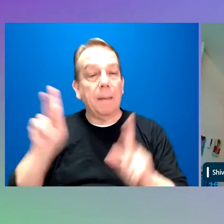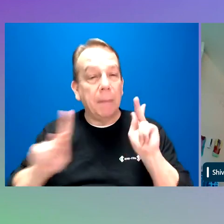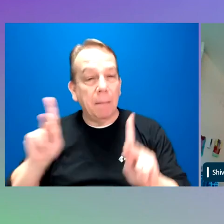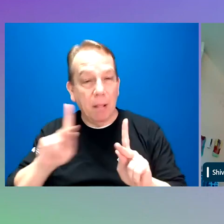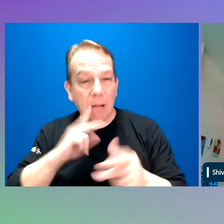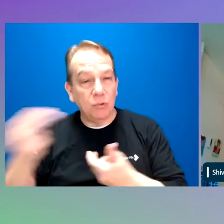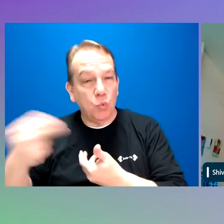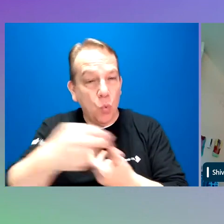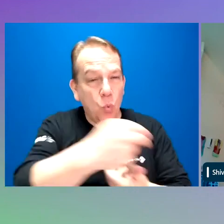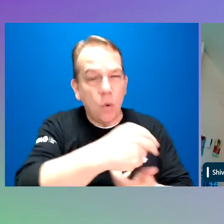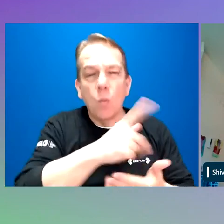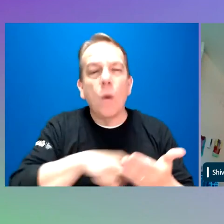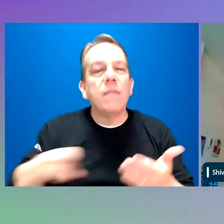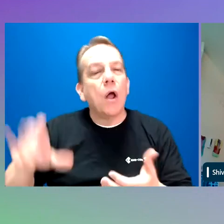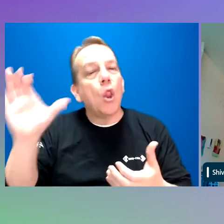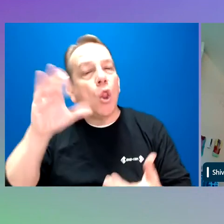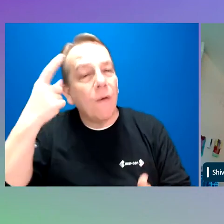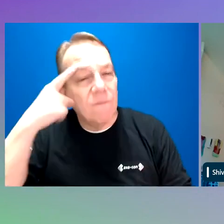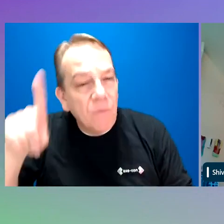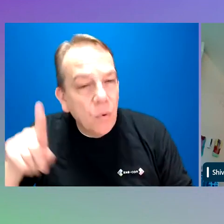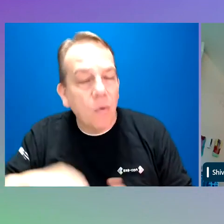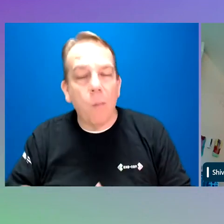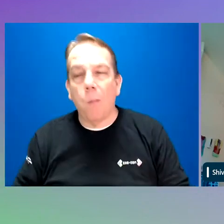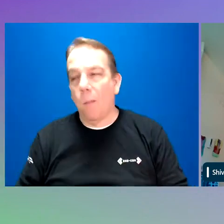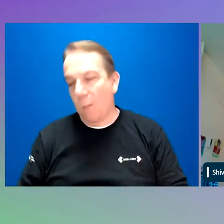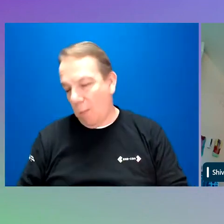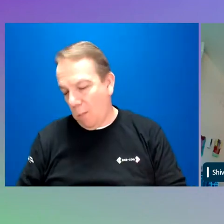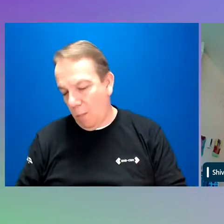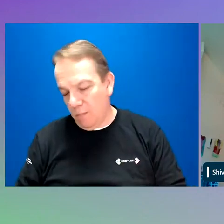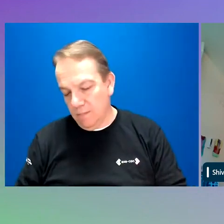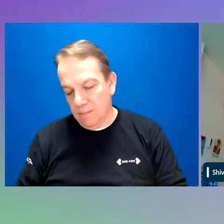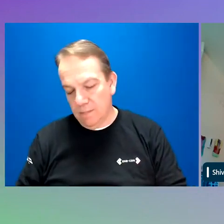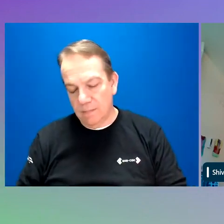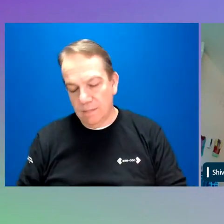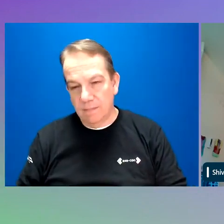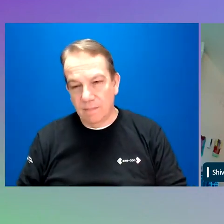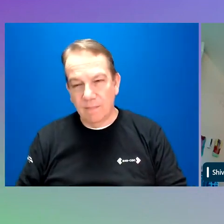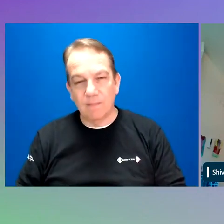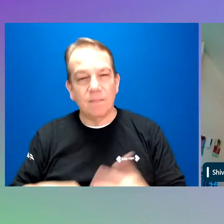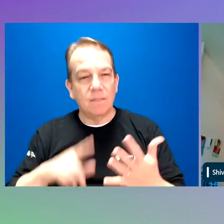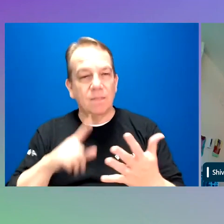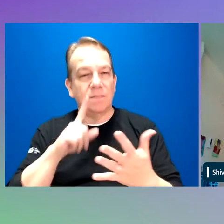sessions. And based on on those,